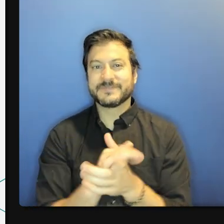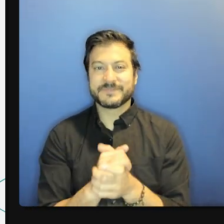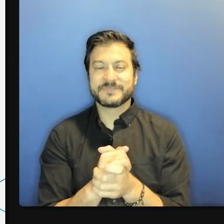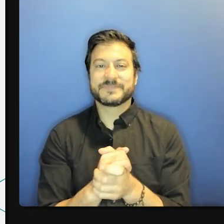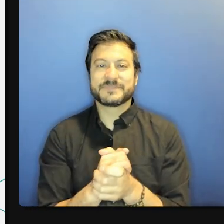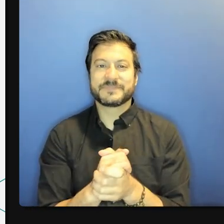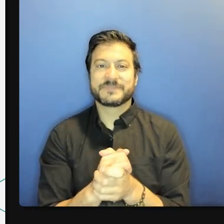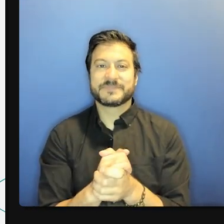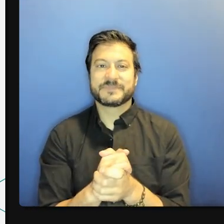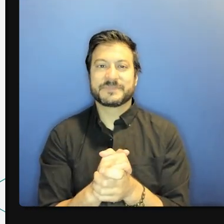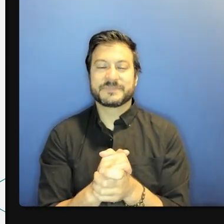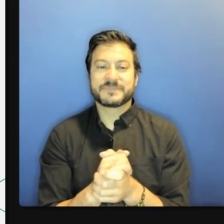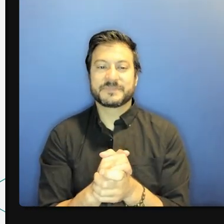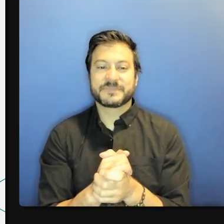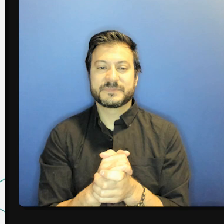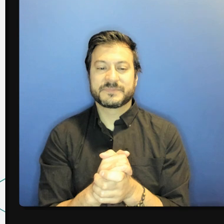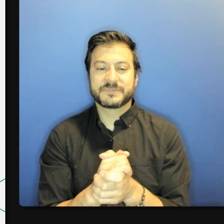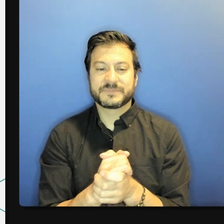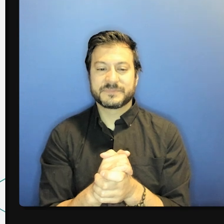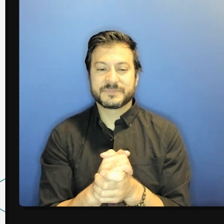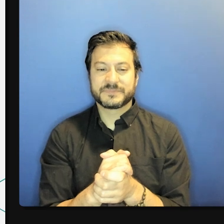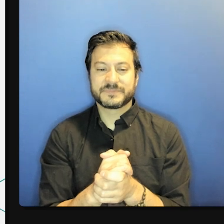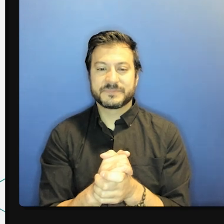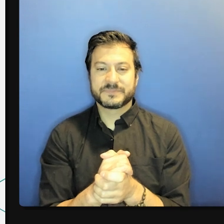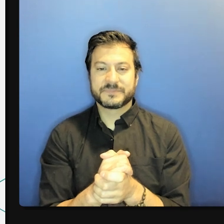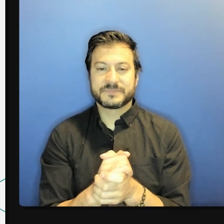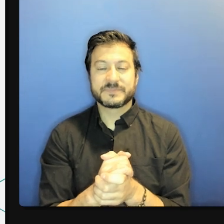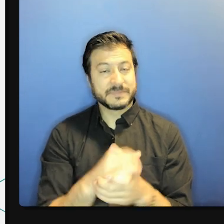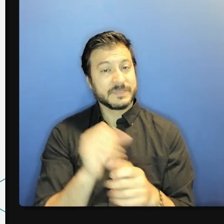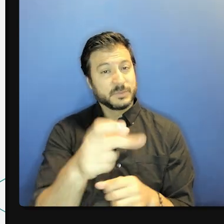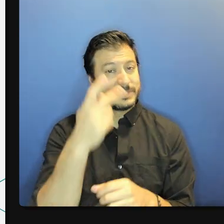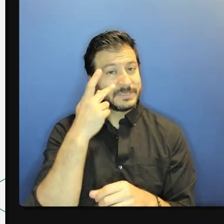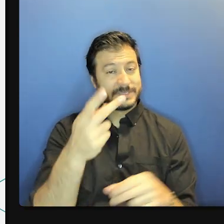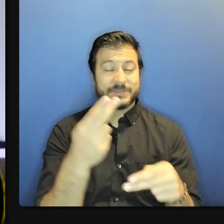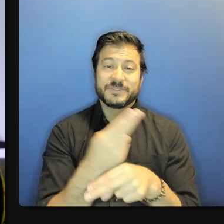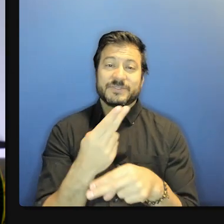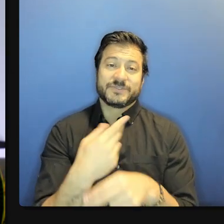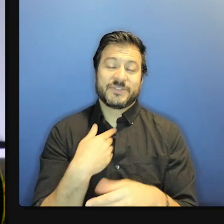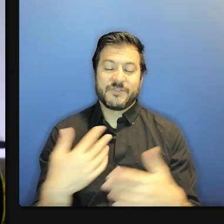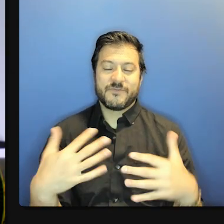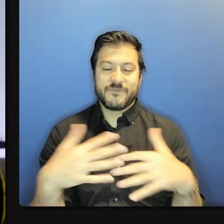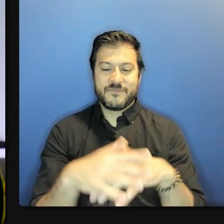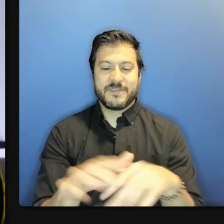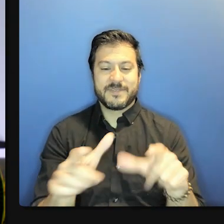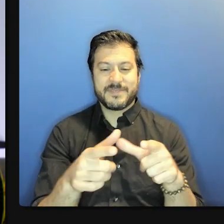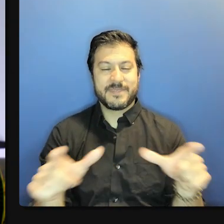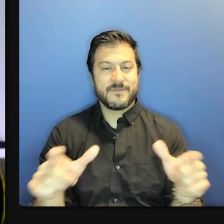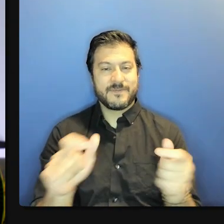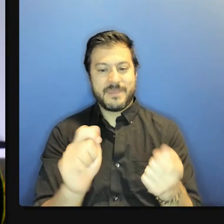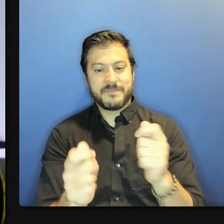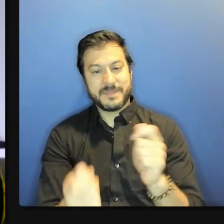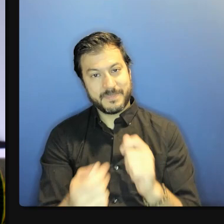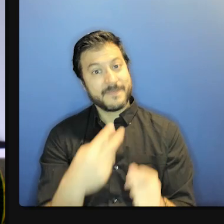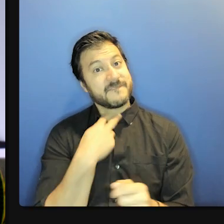[SPEAKING PORTUGUESE] As you can see, by using our cross-lingual adaptation,